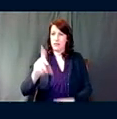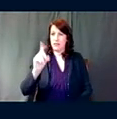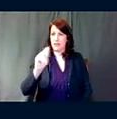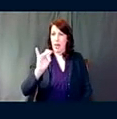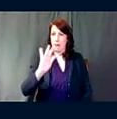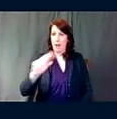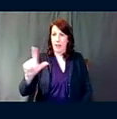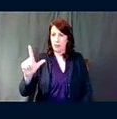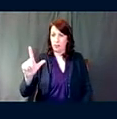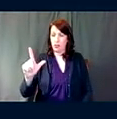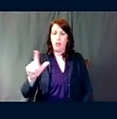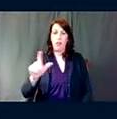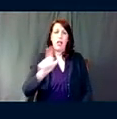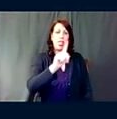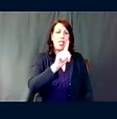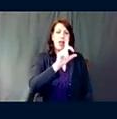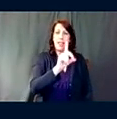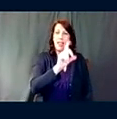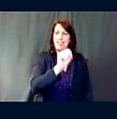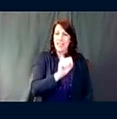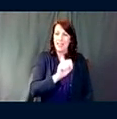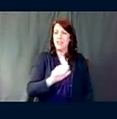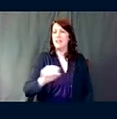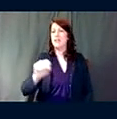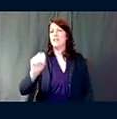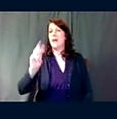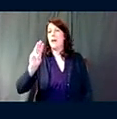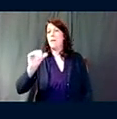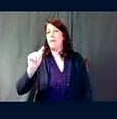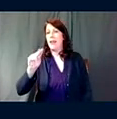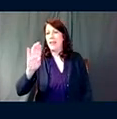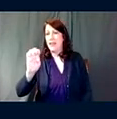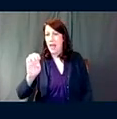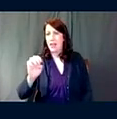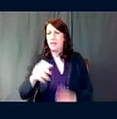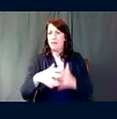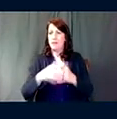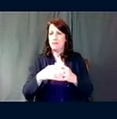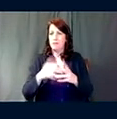SORTS OF NON-DENOMINATIONAL